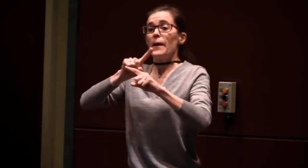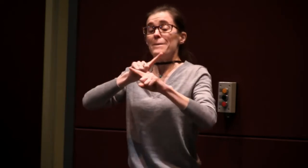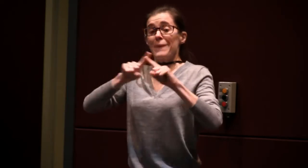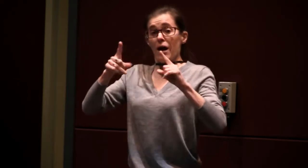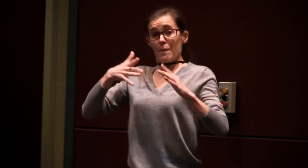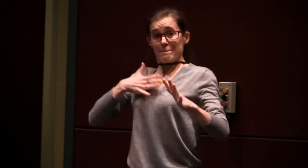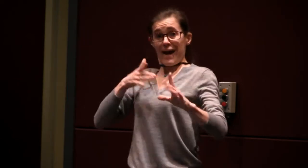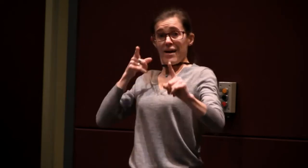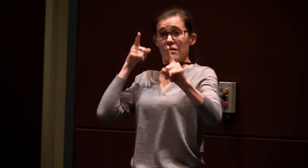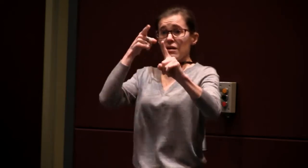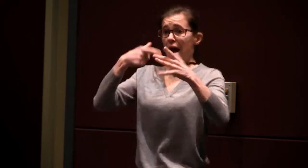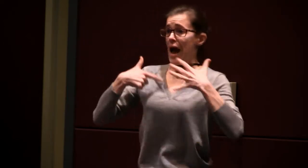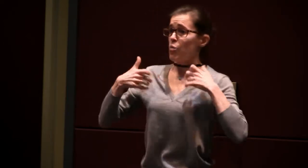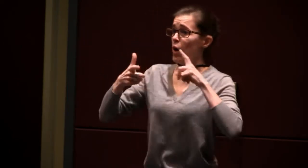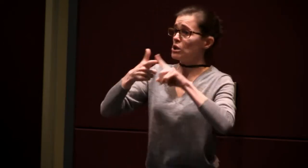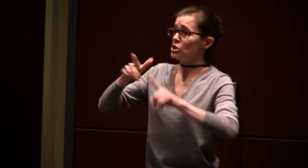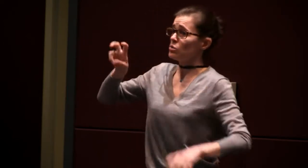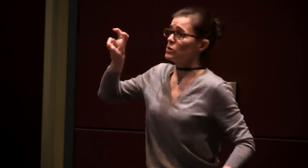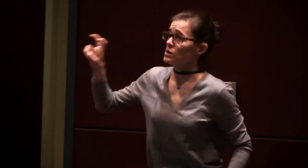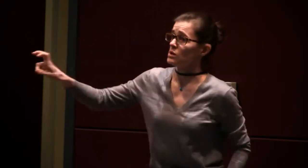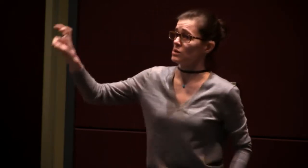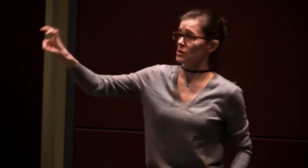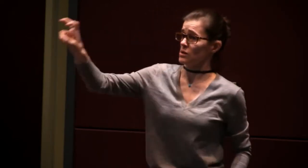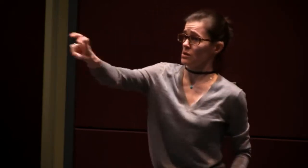I love the idea about playwright workshops.